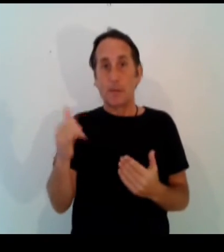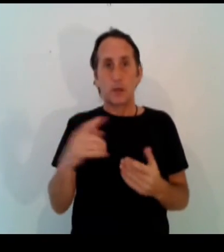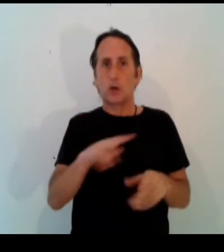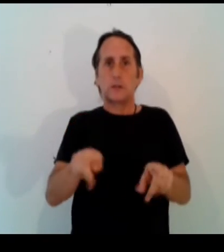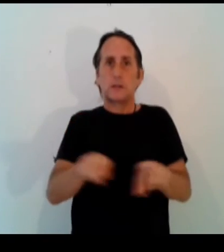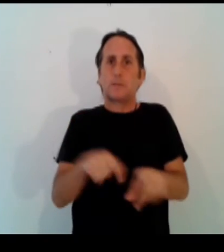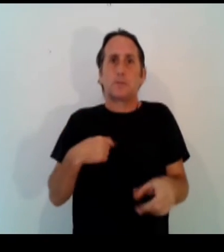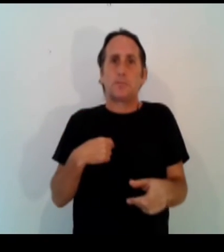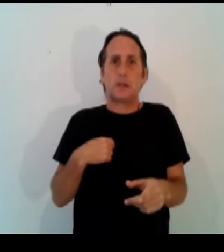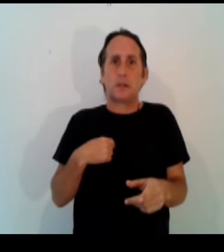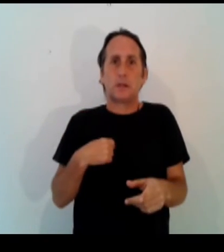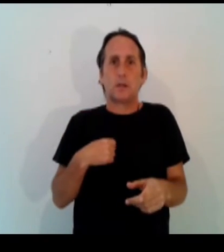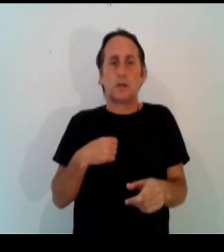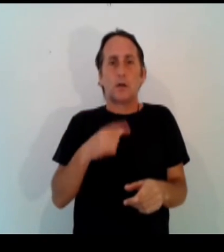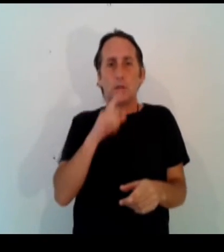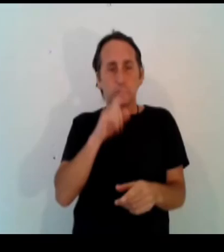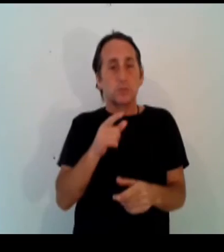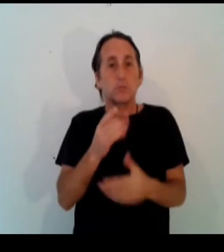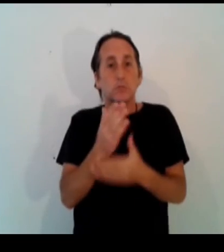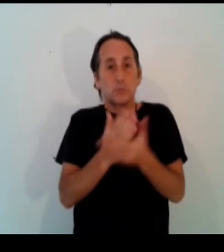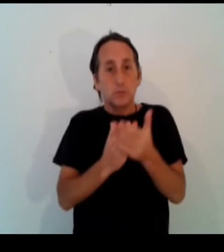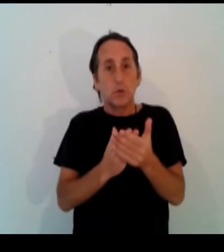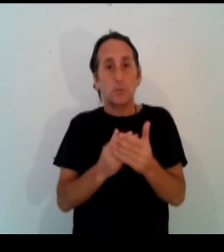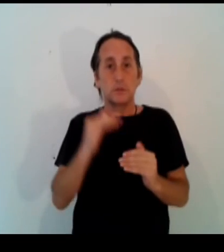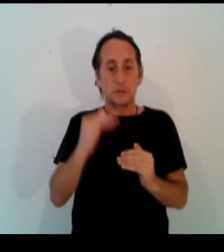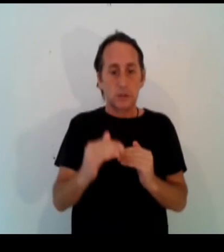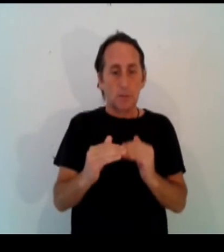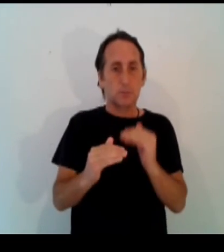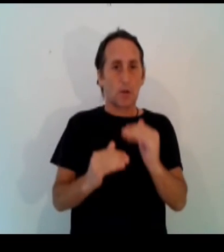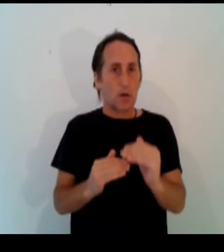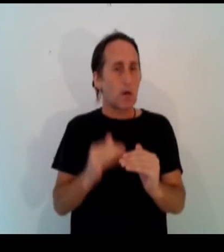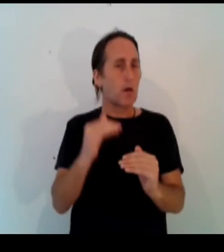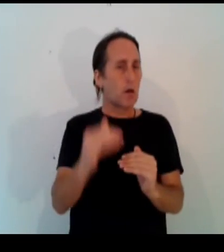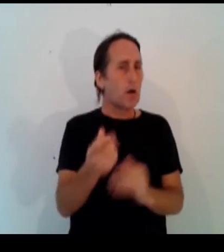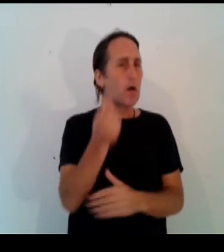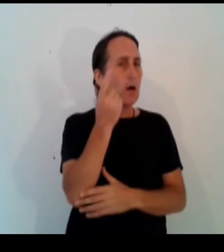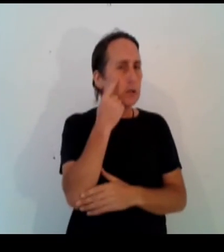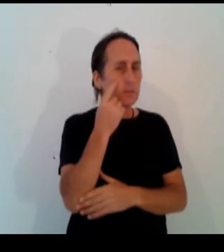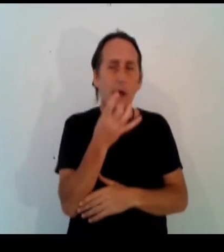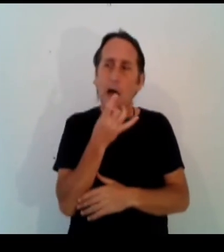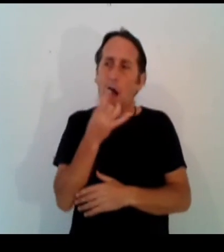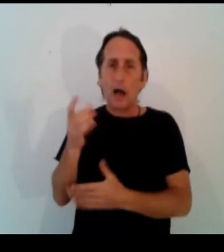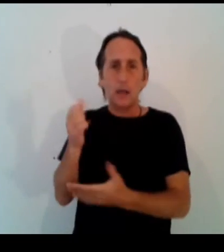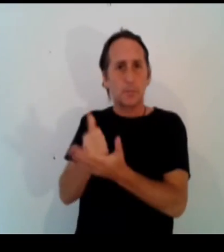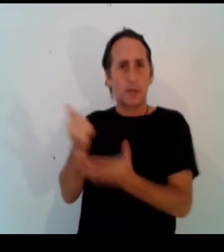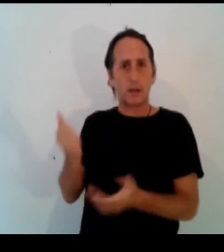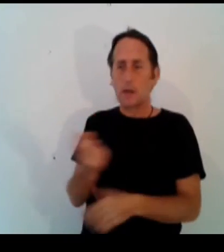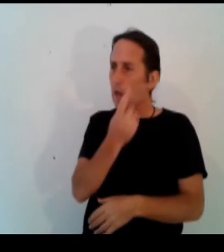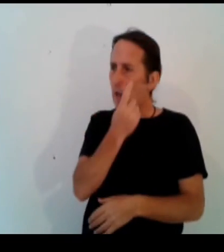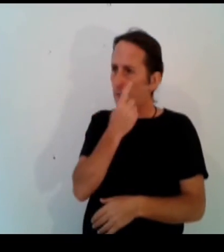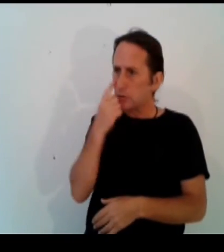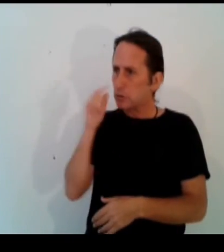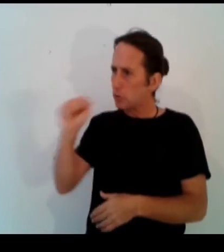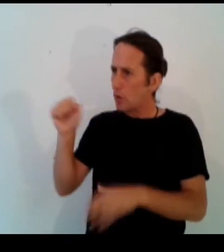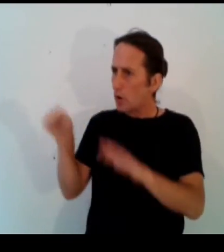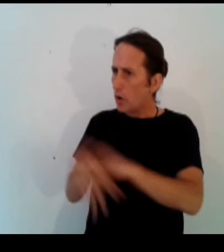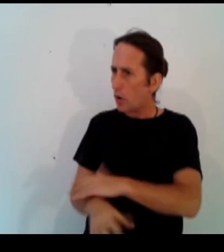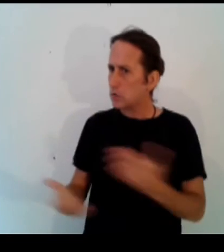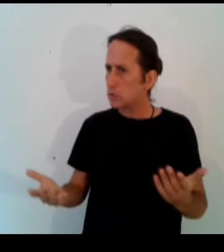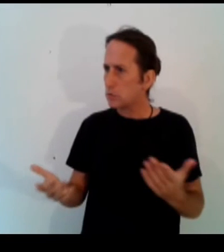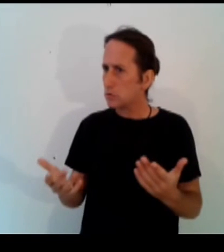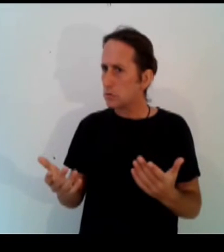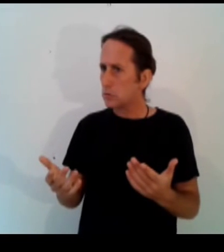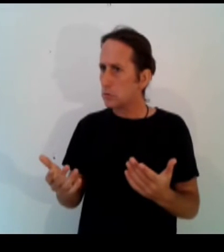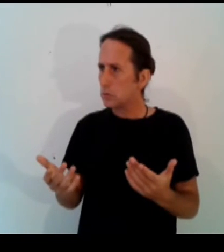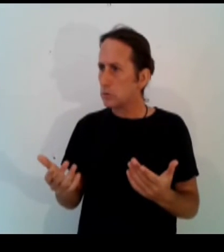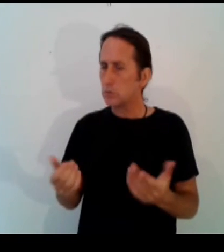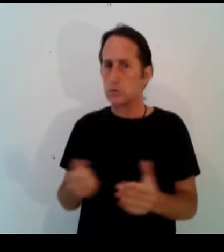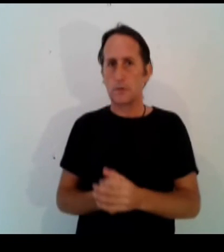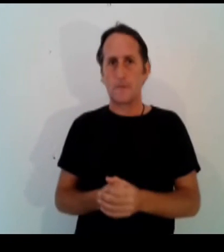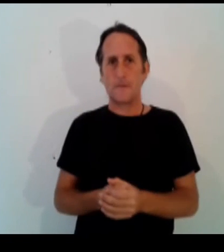Maybe not as big as steps as I have taken, or slowly take steps, ask your banks for evidence of their losses for which you must repay them for,